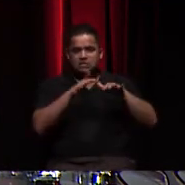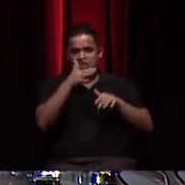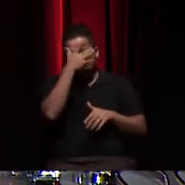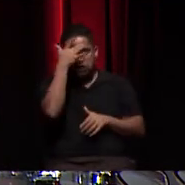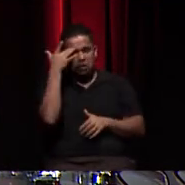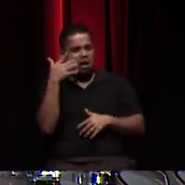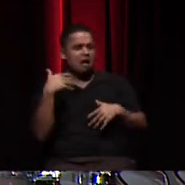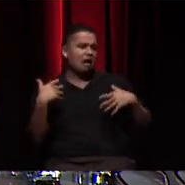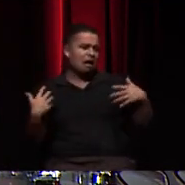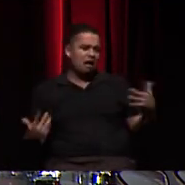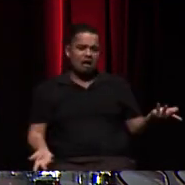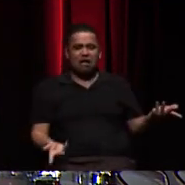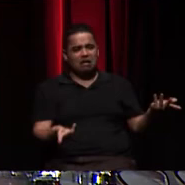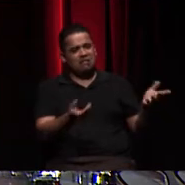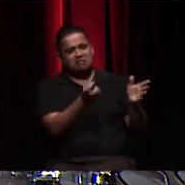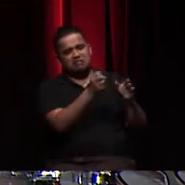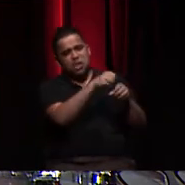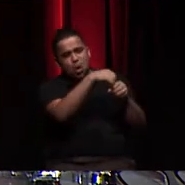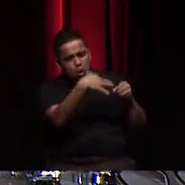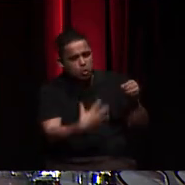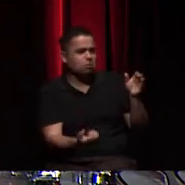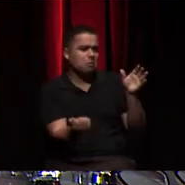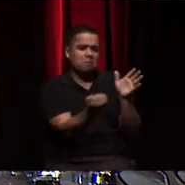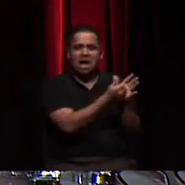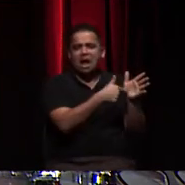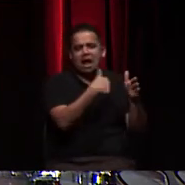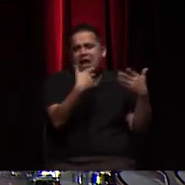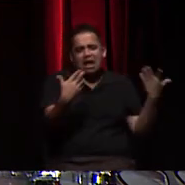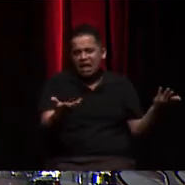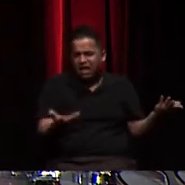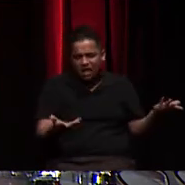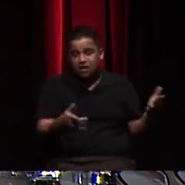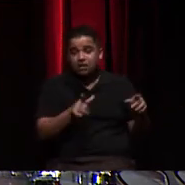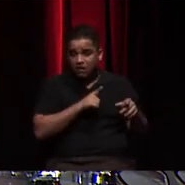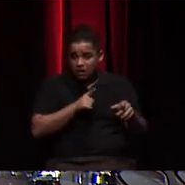to produce content for a brand. Some advertising agencies hire journalists